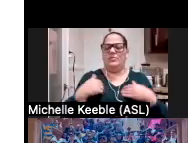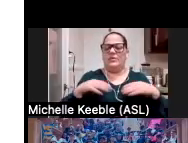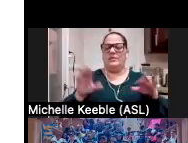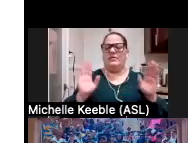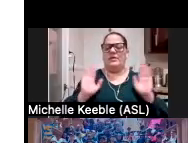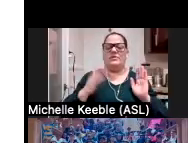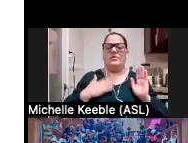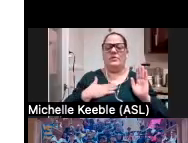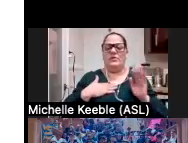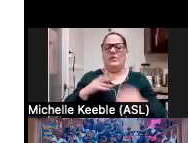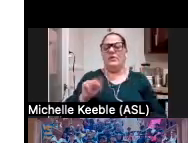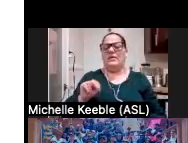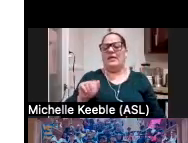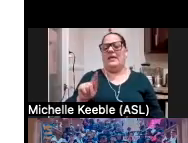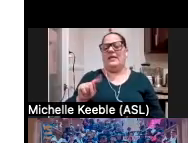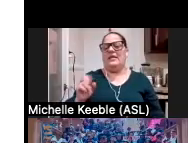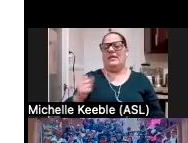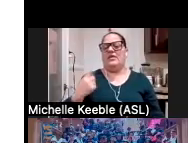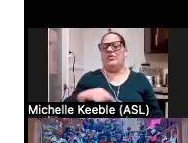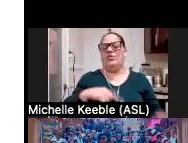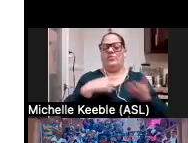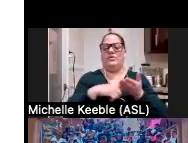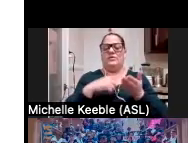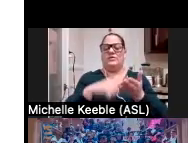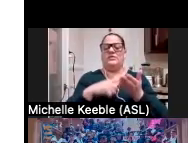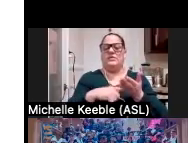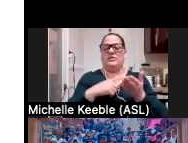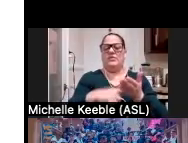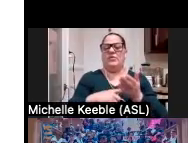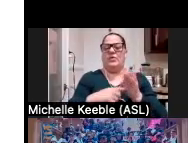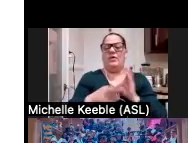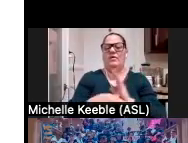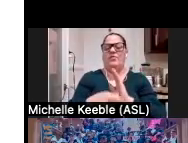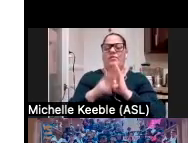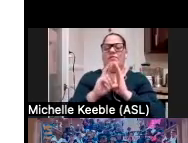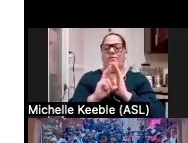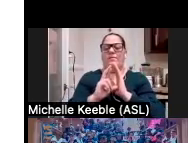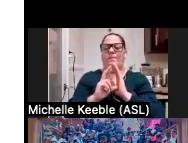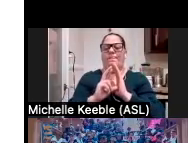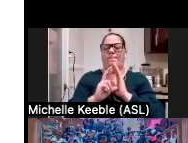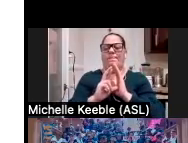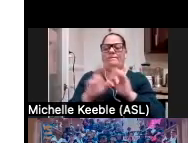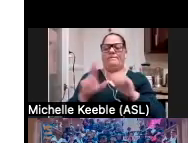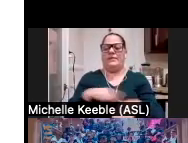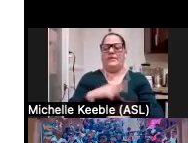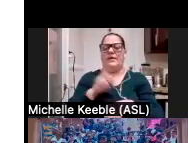Natalie who will just take you through uh an overview of the Nat or the excuse me, the Museum